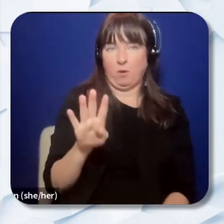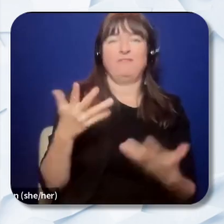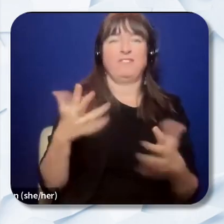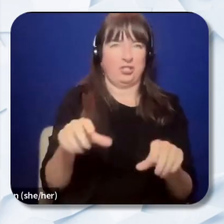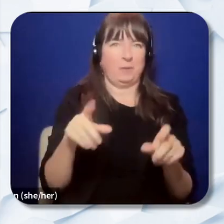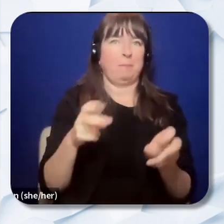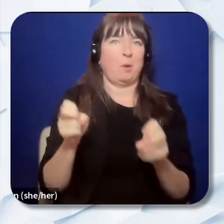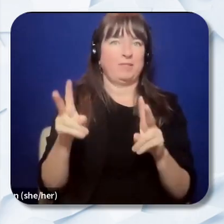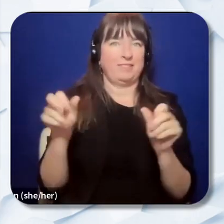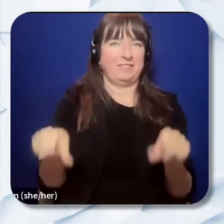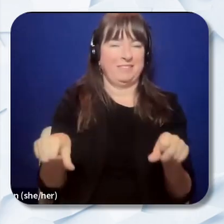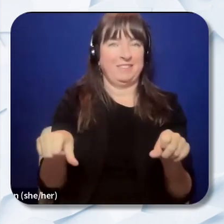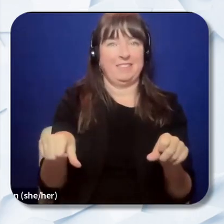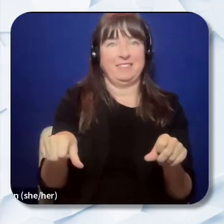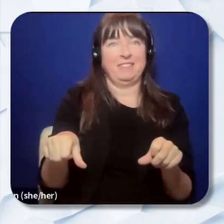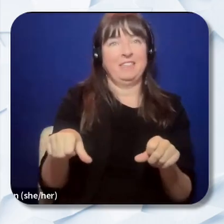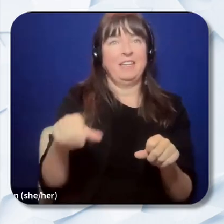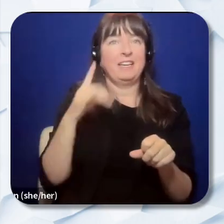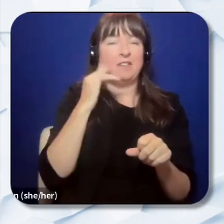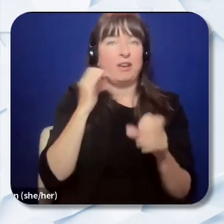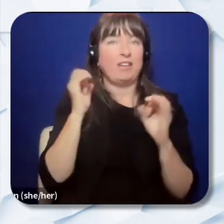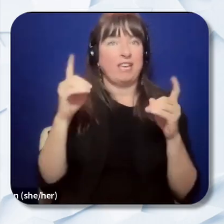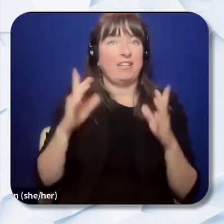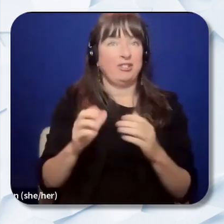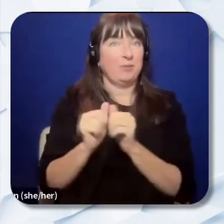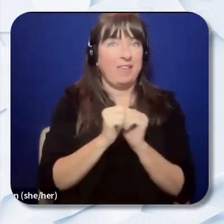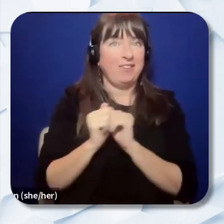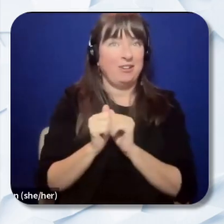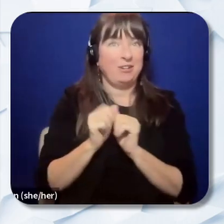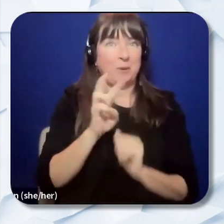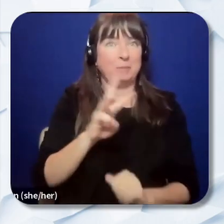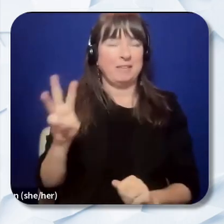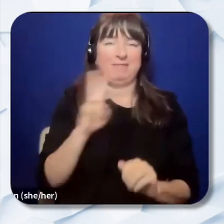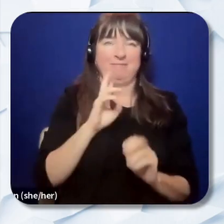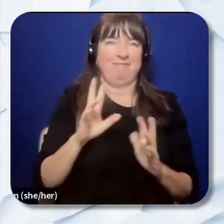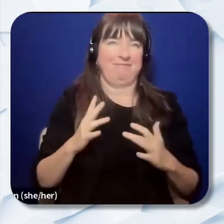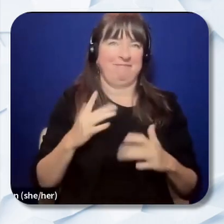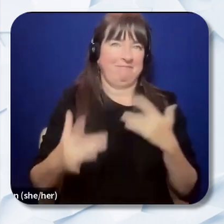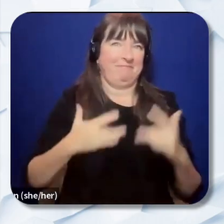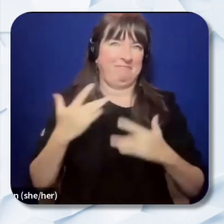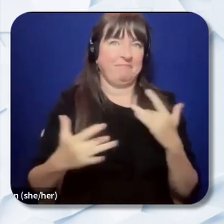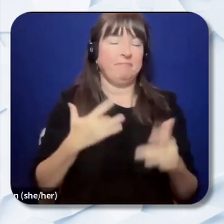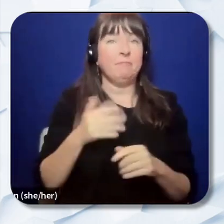the California Educators Together. So exciting. We will share in the chat how to access those